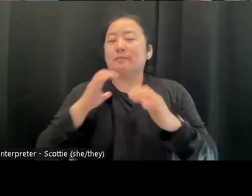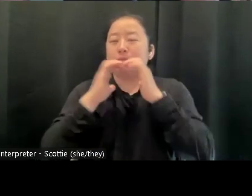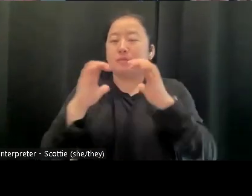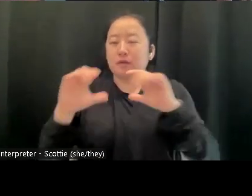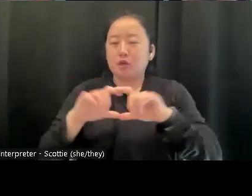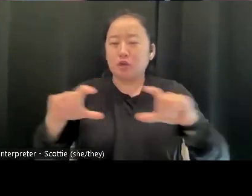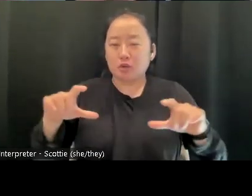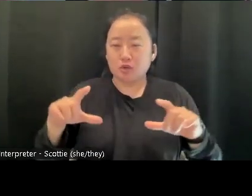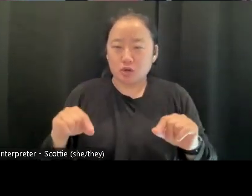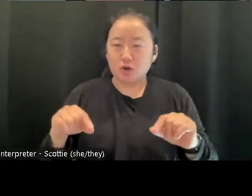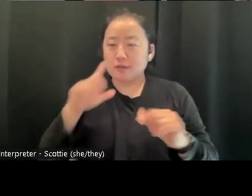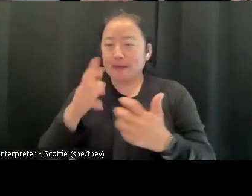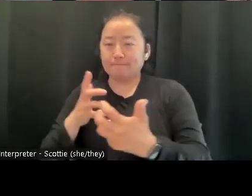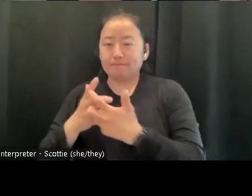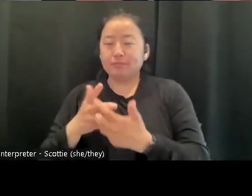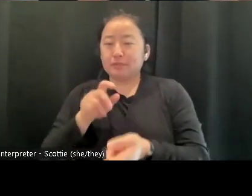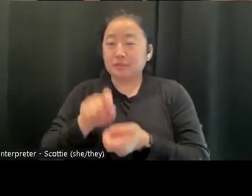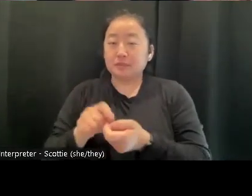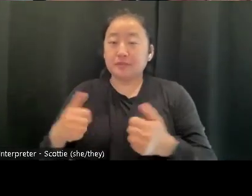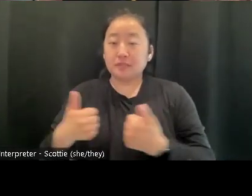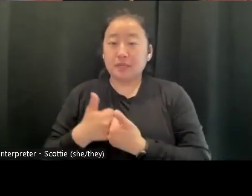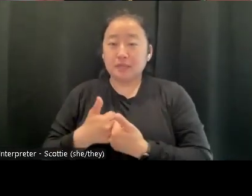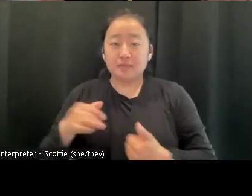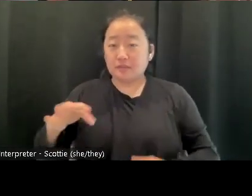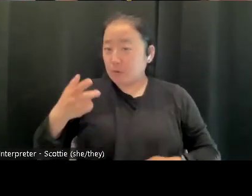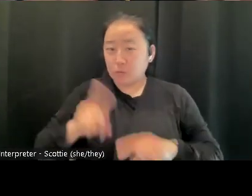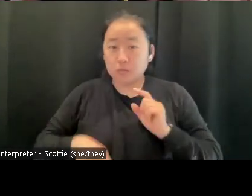with certain games so if I was unable to speak, I would have a communication card